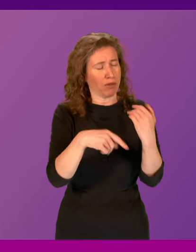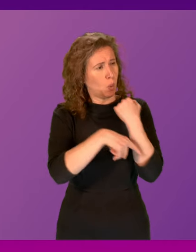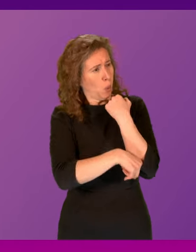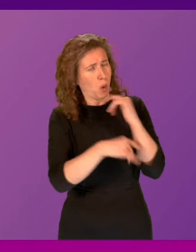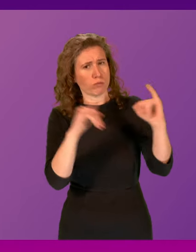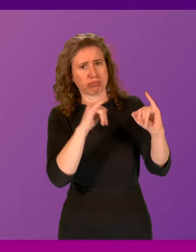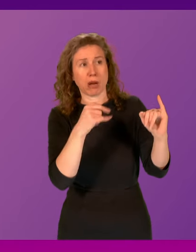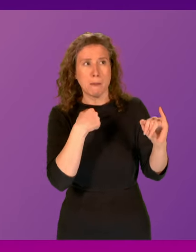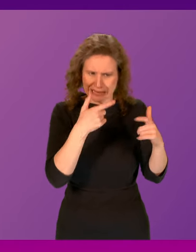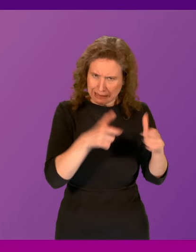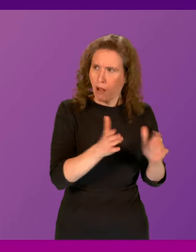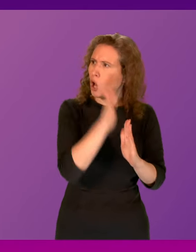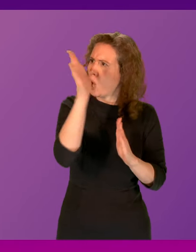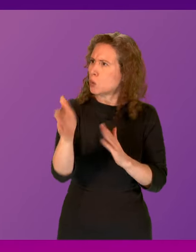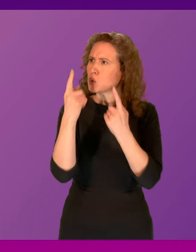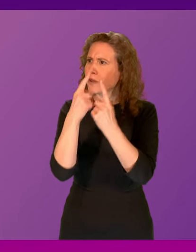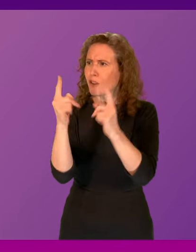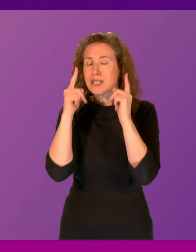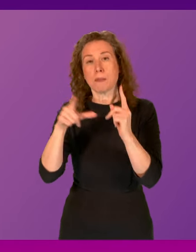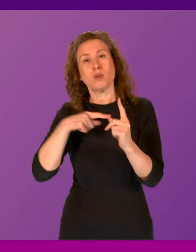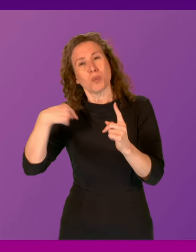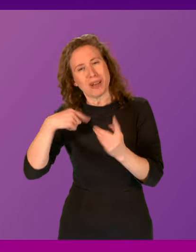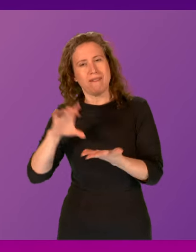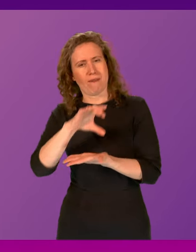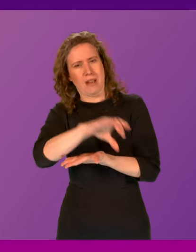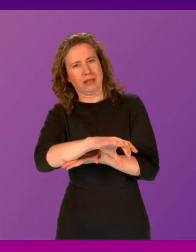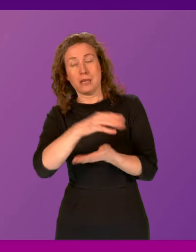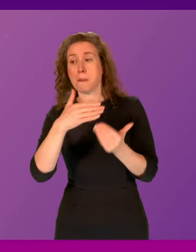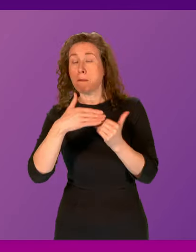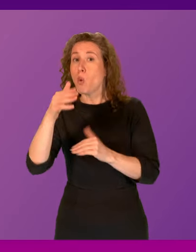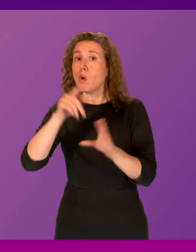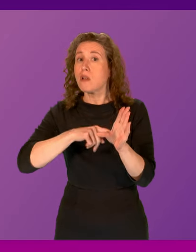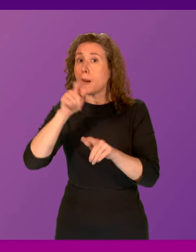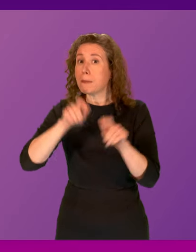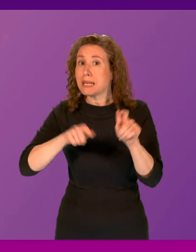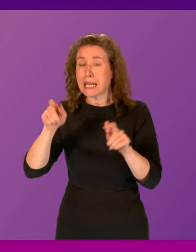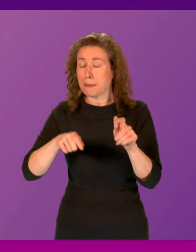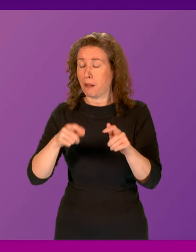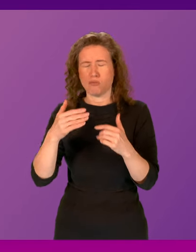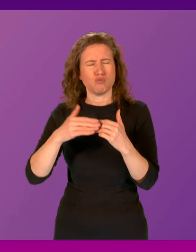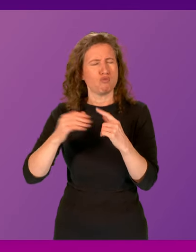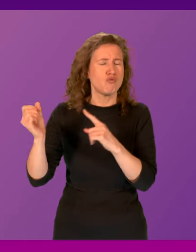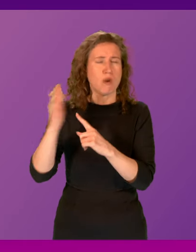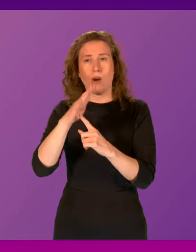because of our investment. That is why we have a record number of young people who are going on to